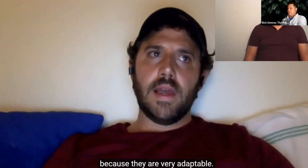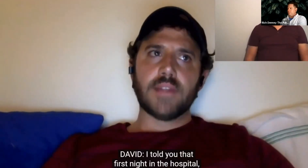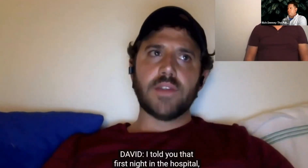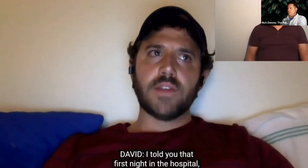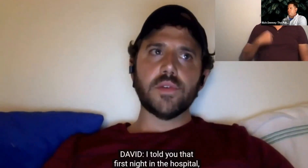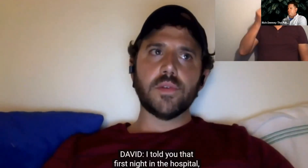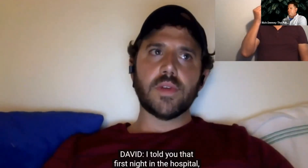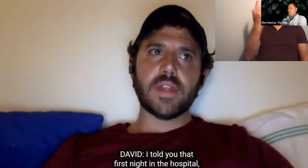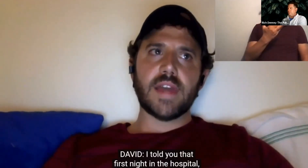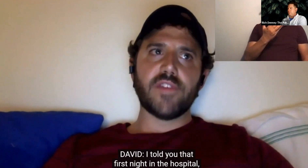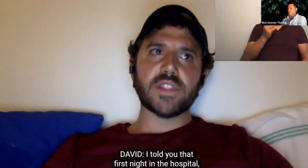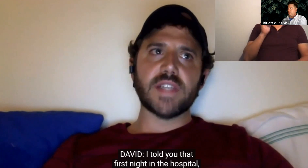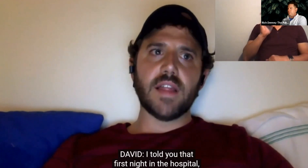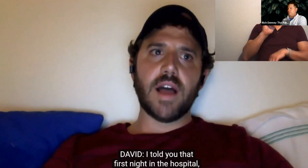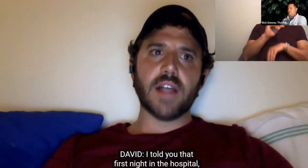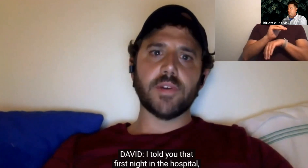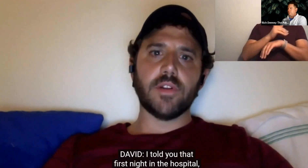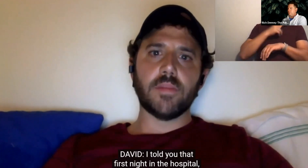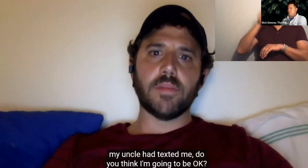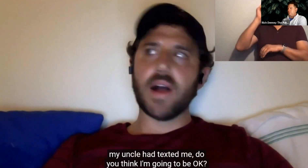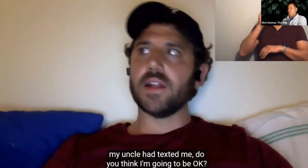I told you that first night in the hospital, my uncle had